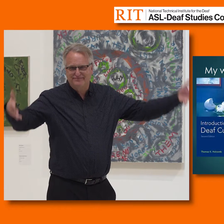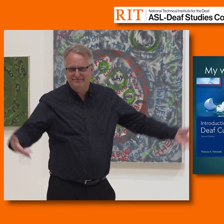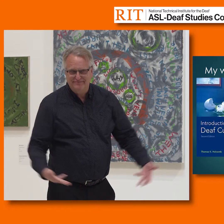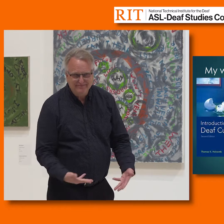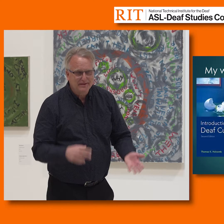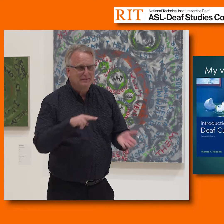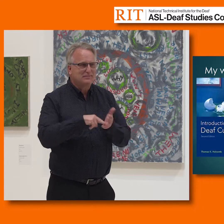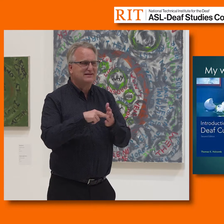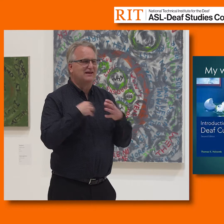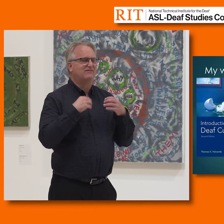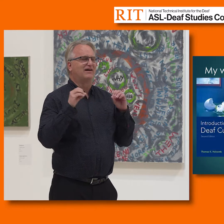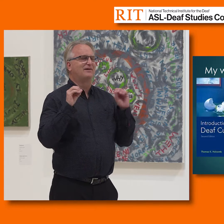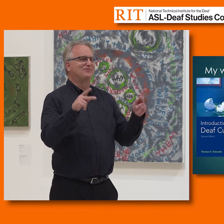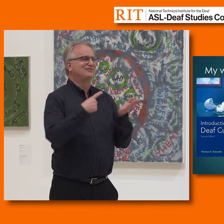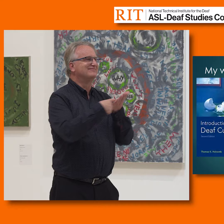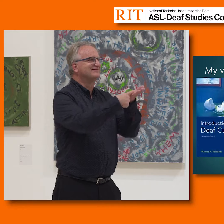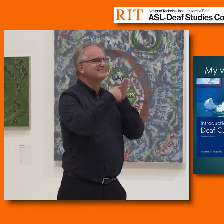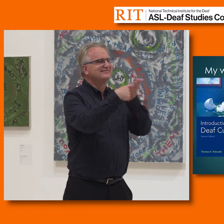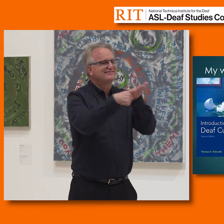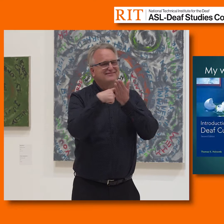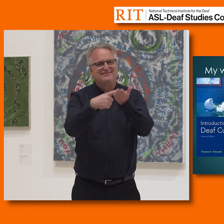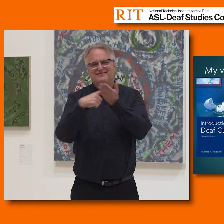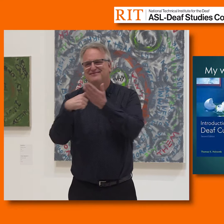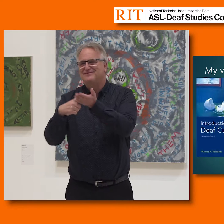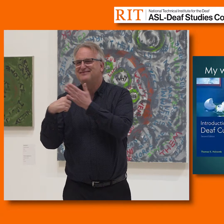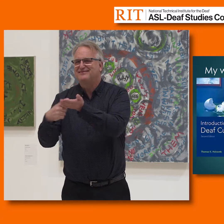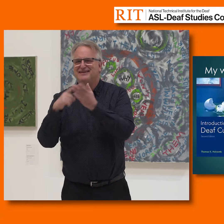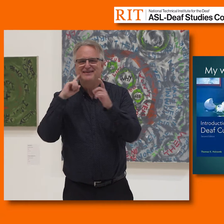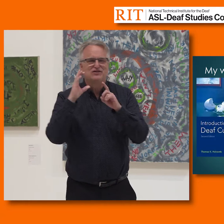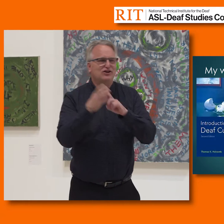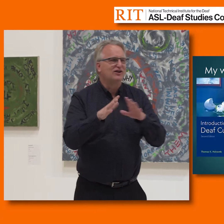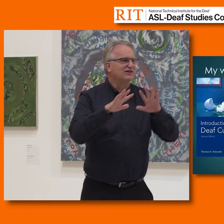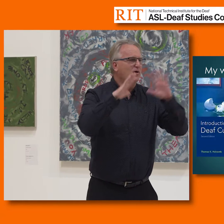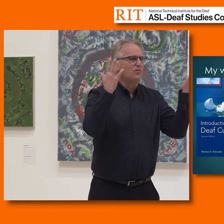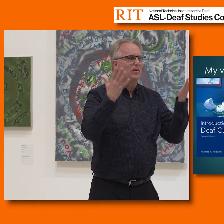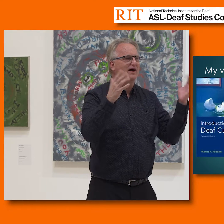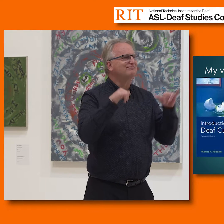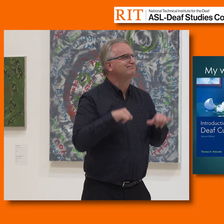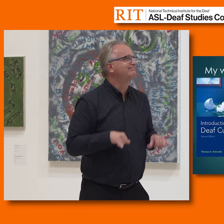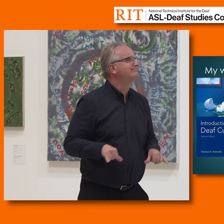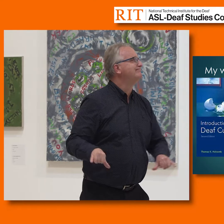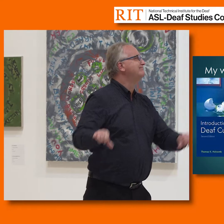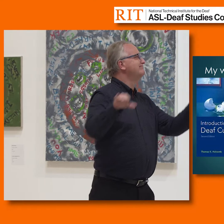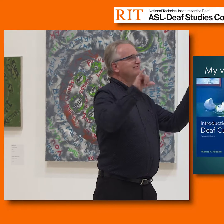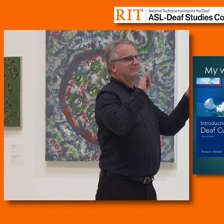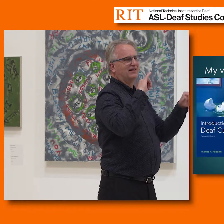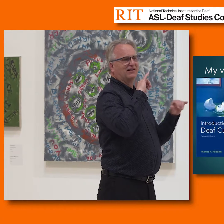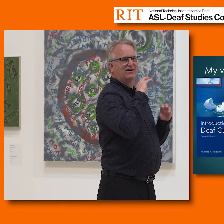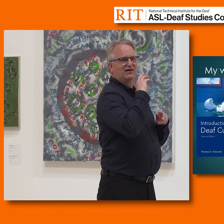And I've worked internationally as well. I've had opportunities to engage people on a global level